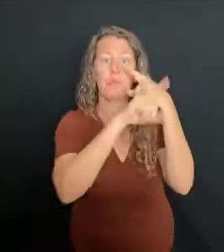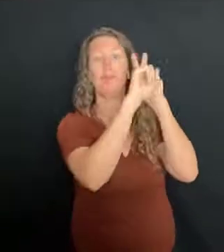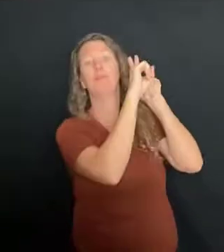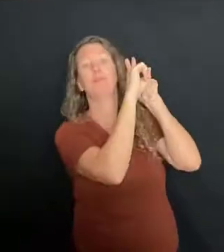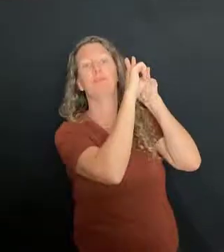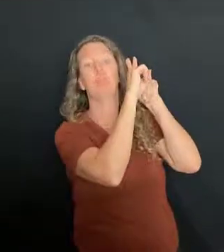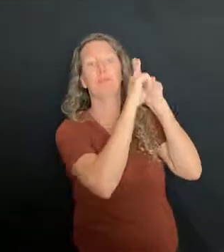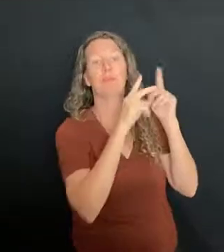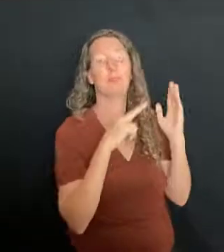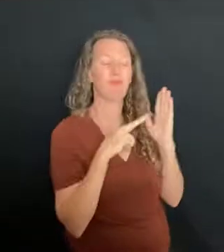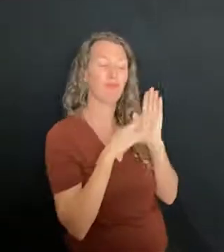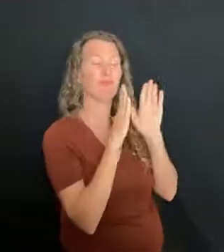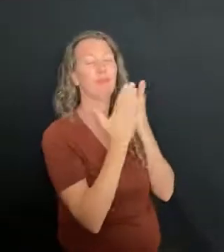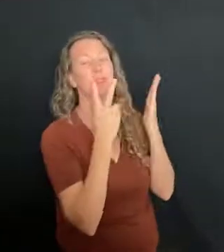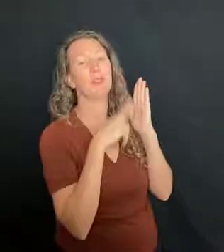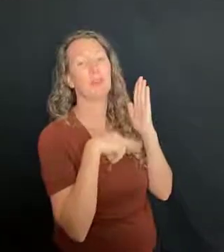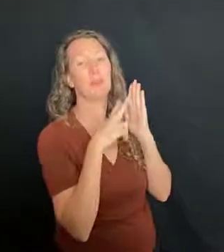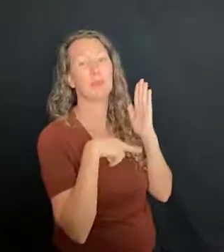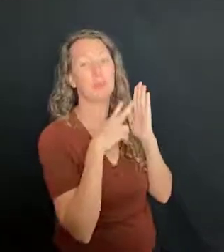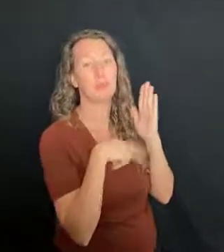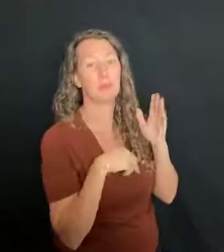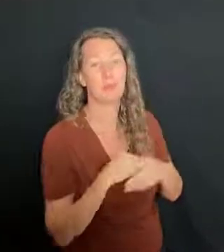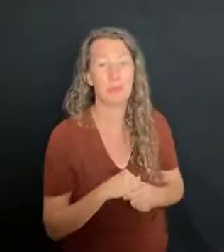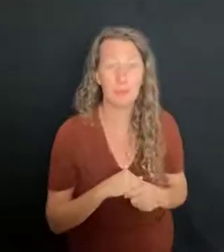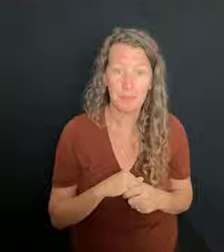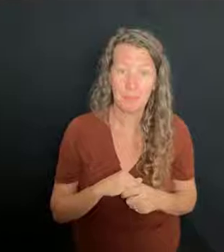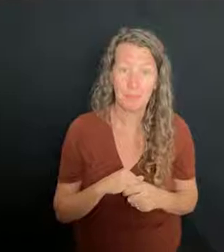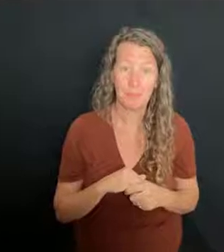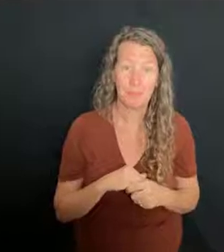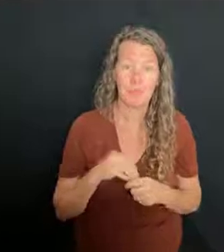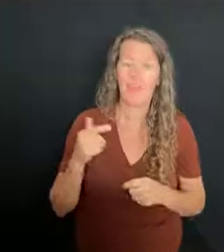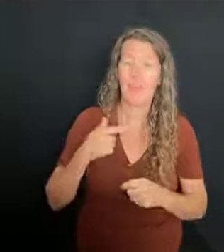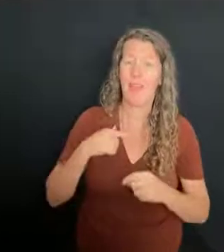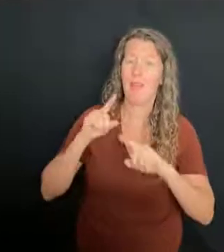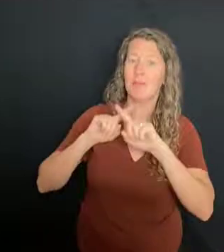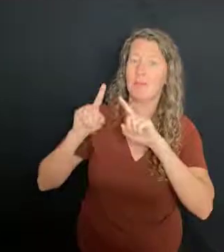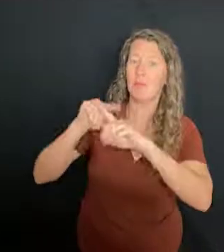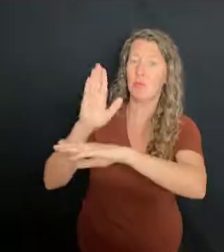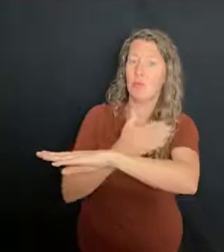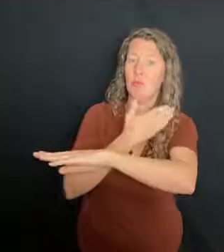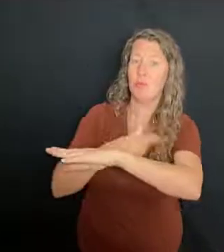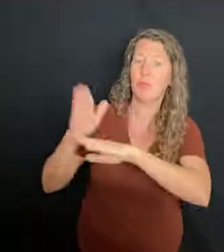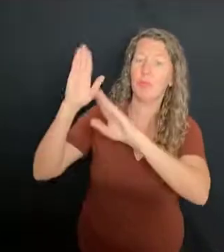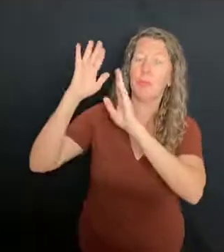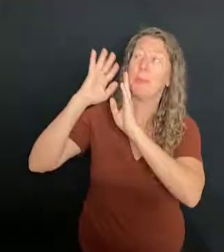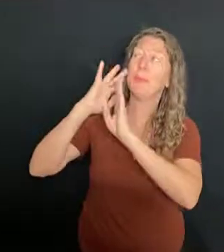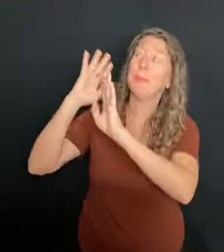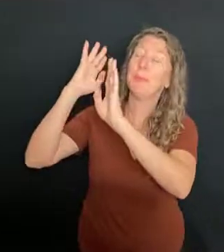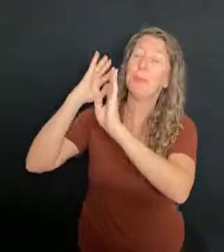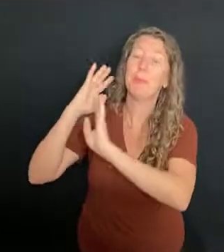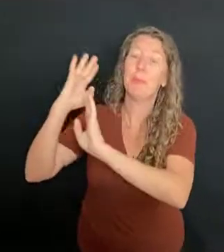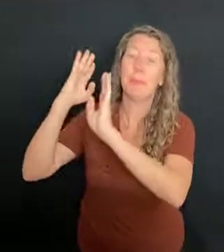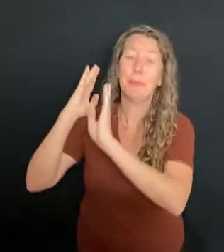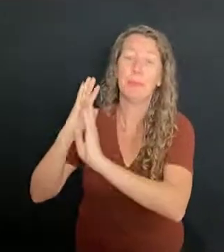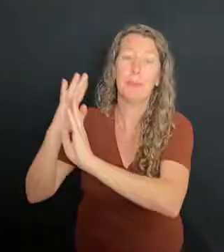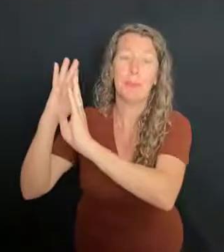Above her, colorful music notes seem to appear. On the floor, pink bunny slippers lie near the foot of her bed.